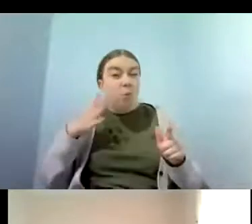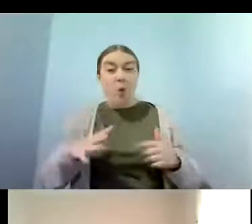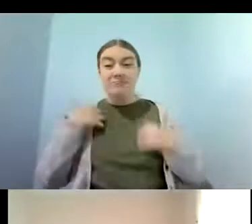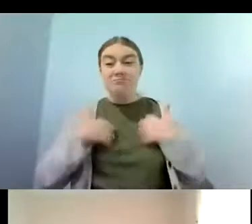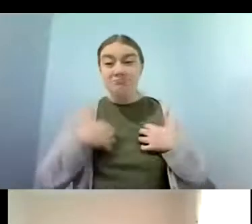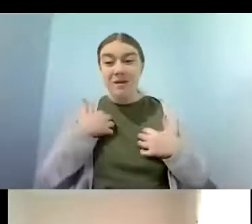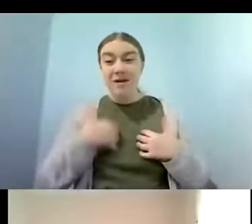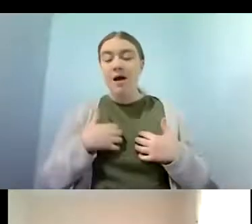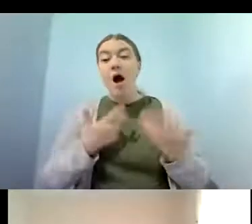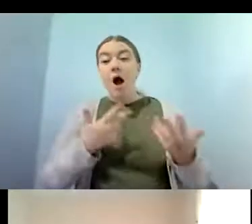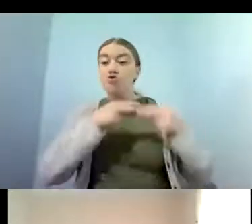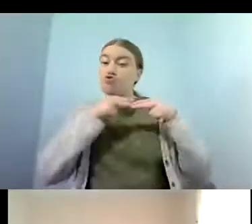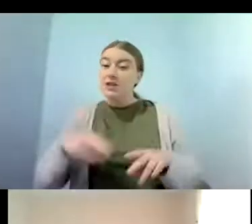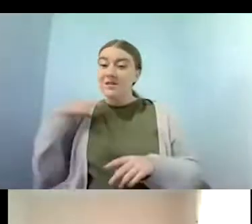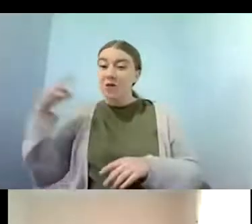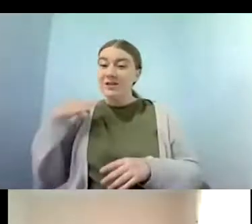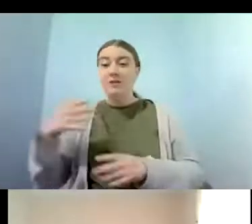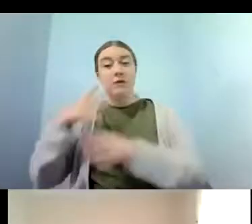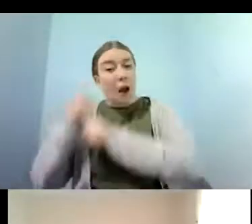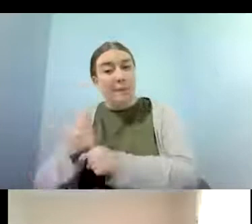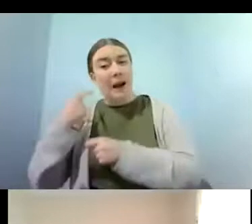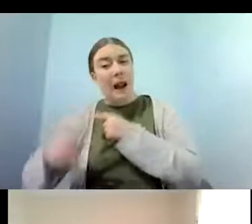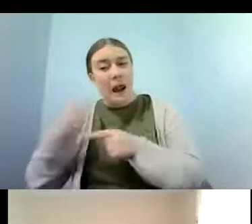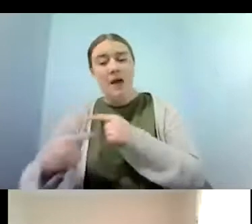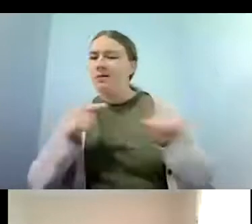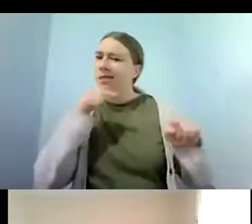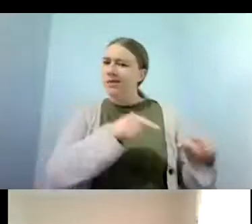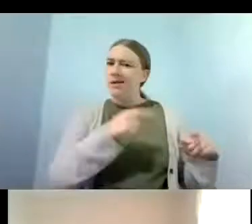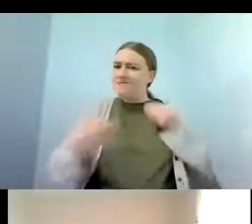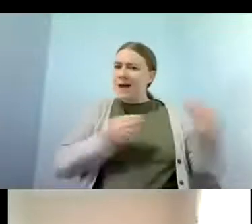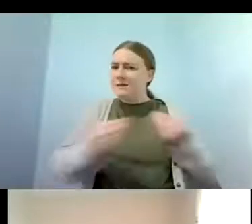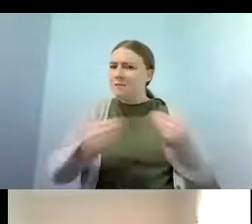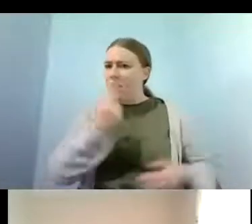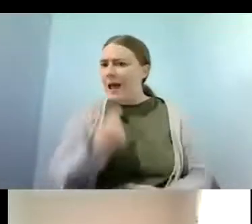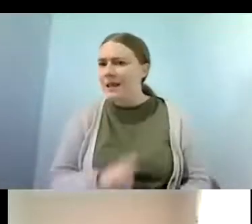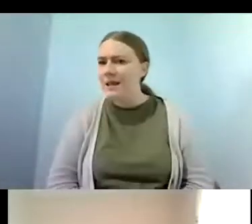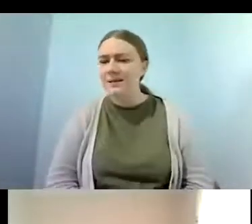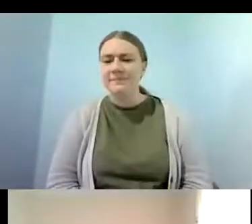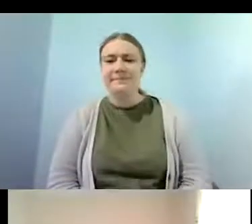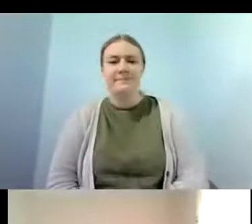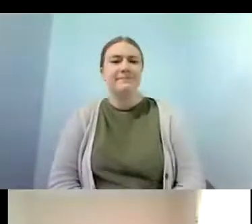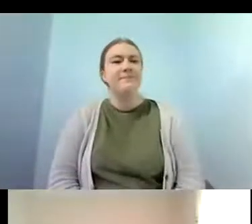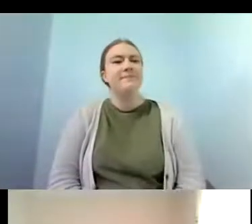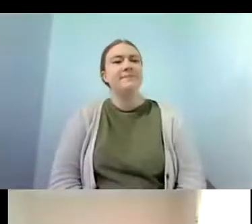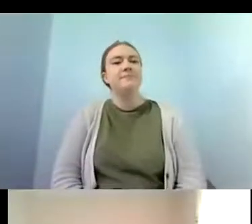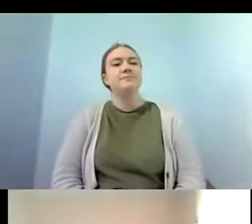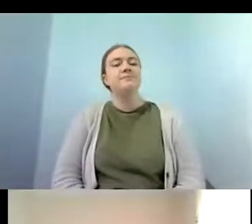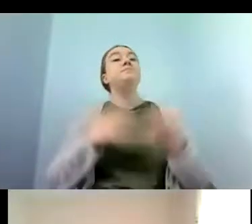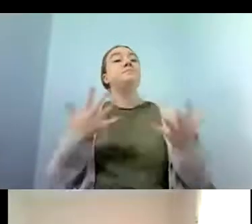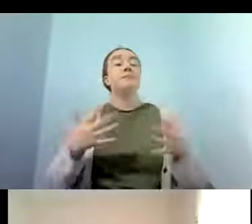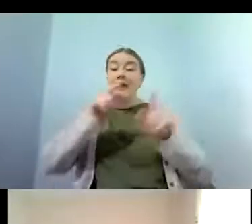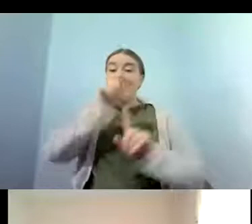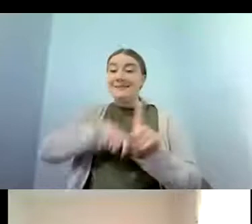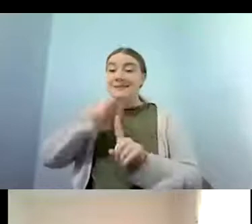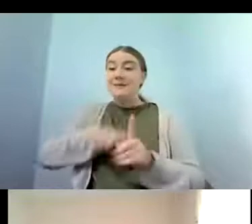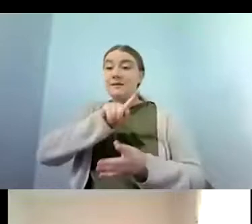traditional types of volunteering it can be really flexible so citizen science in the uk is is big